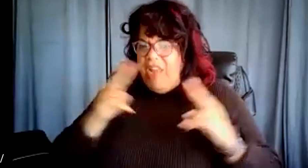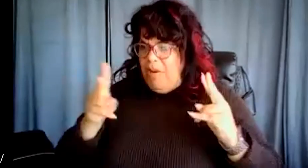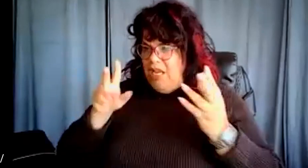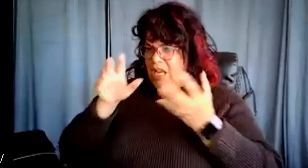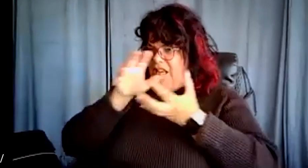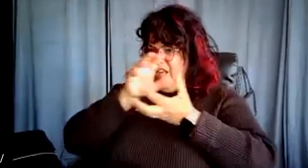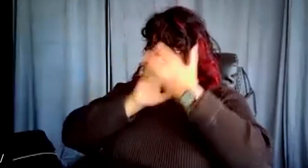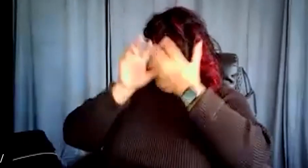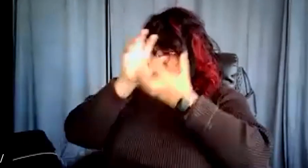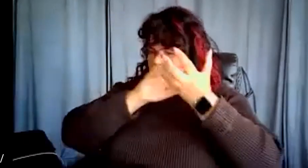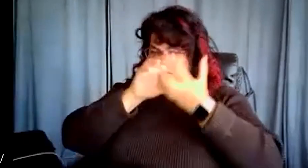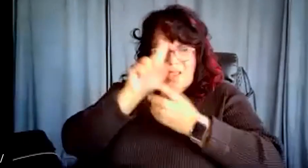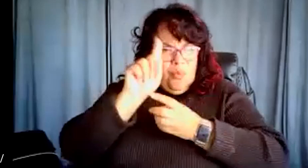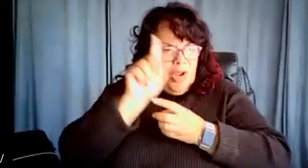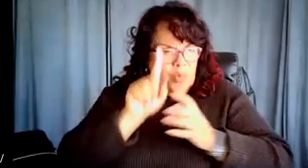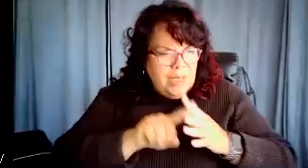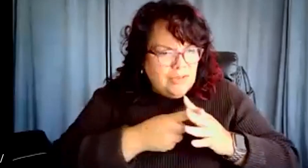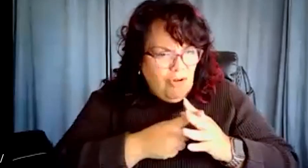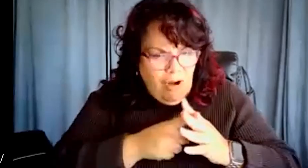where to start with all of that information.